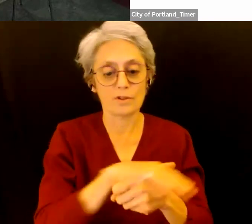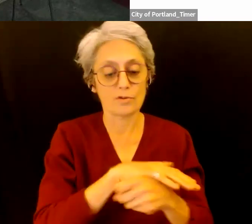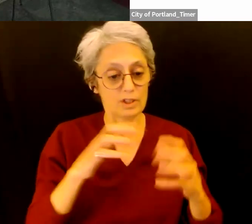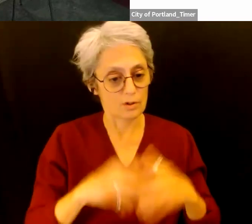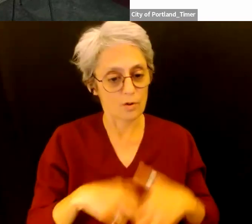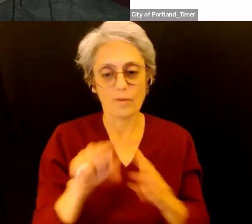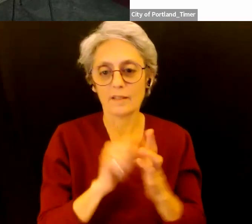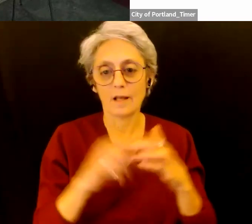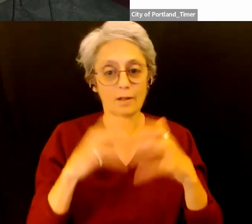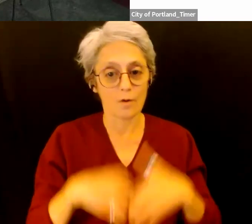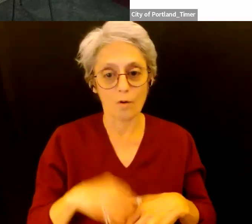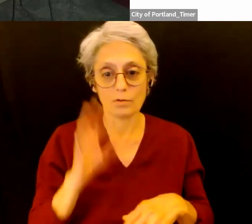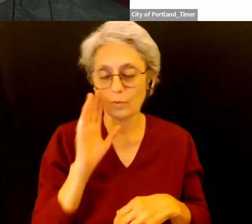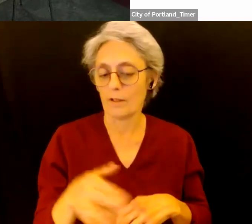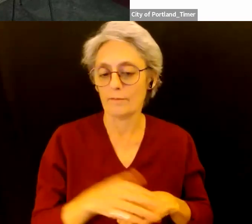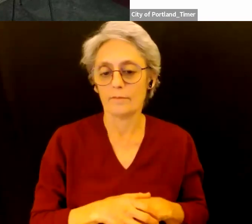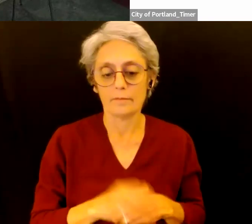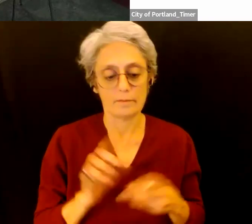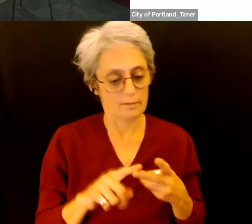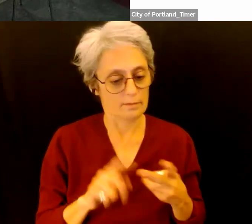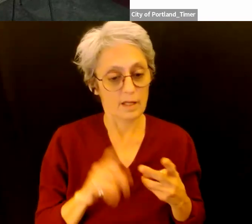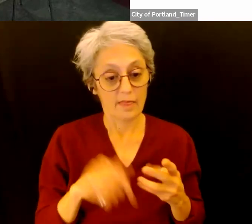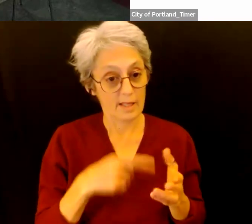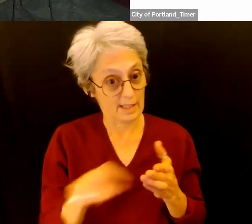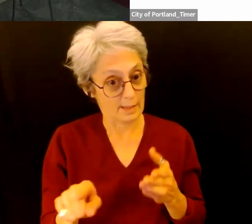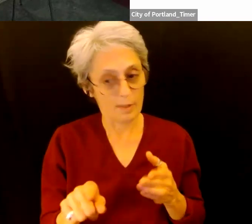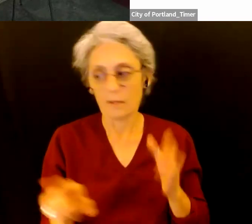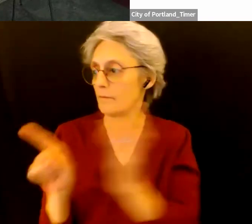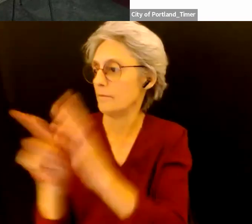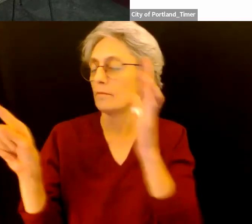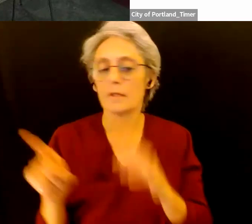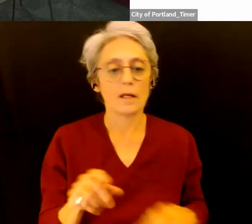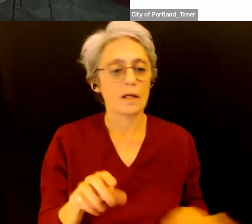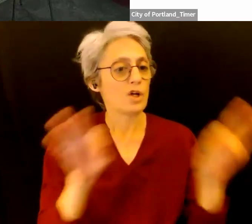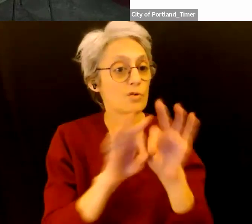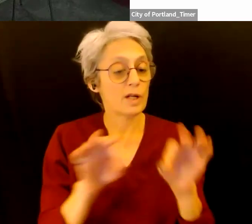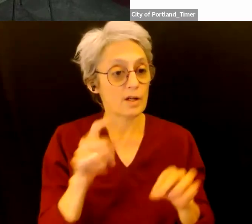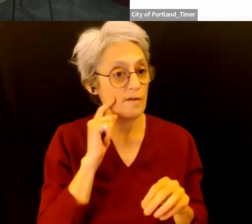Number two, is this expense? Is this line item critical for citizen's health and safety?